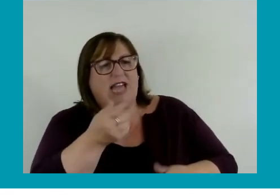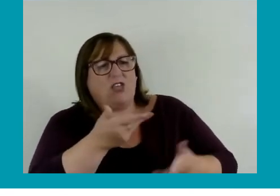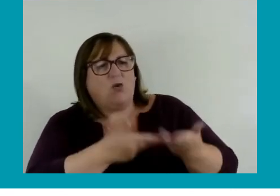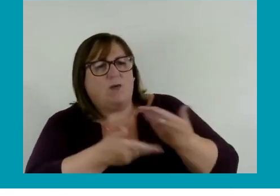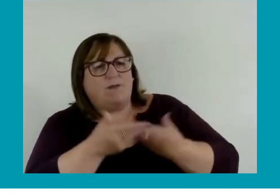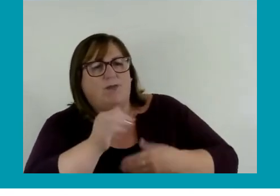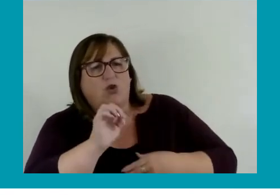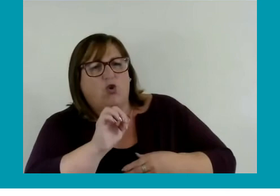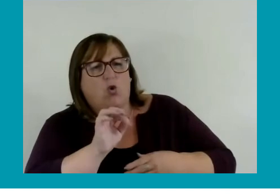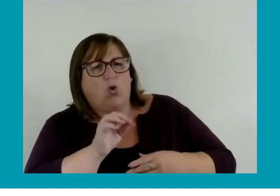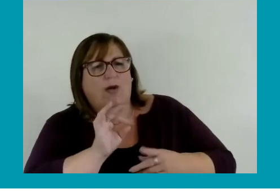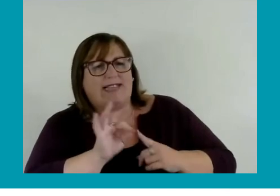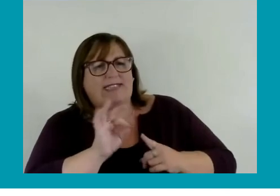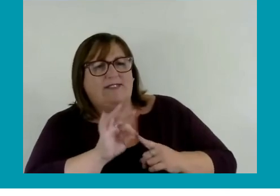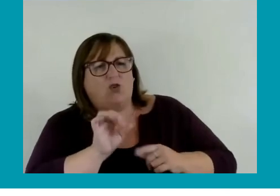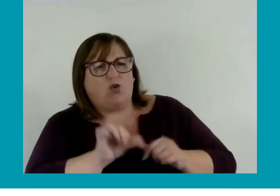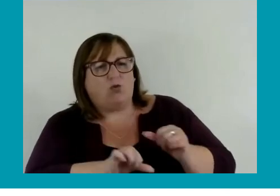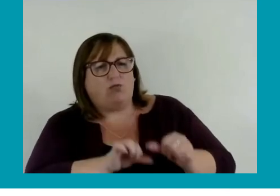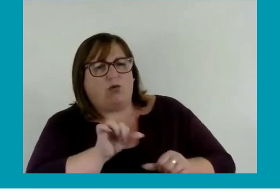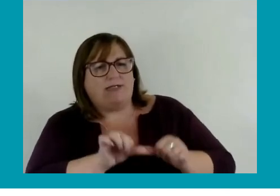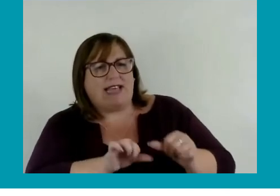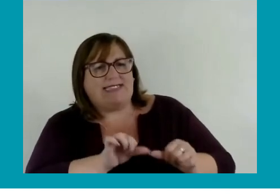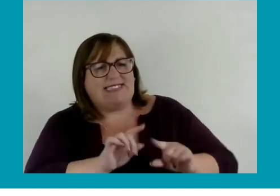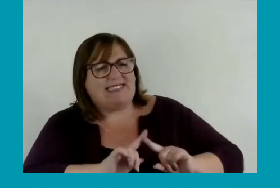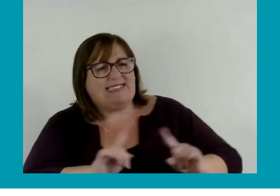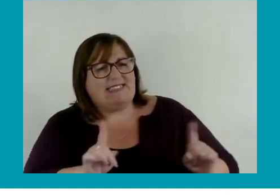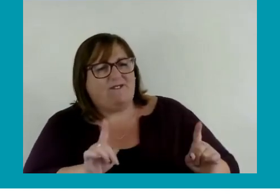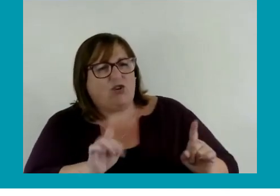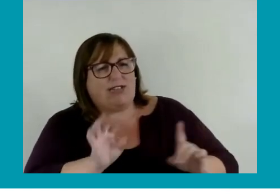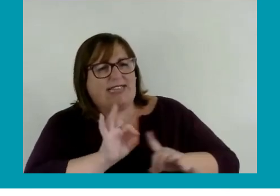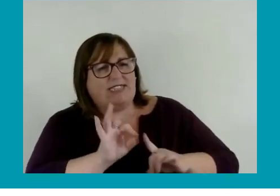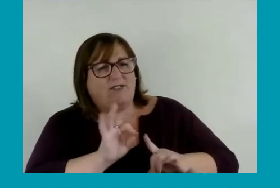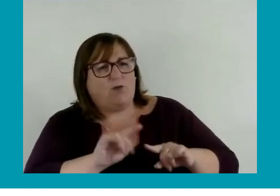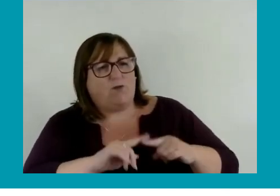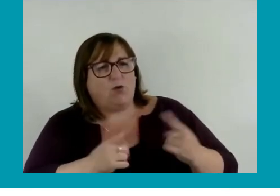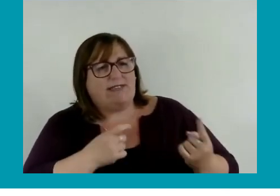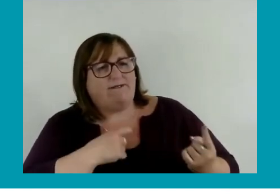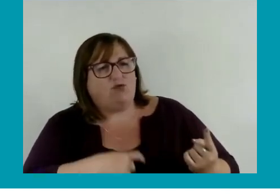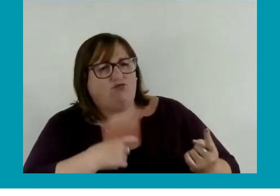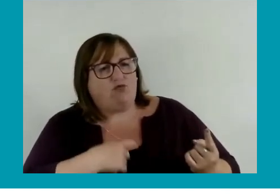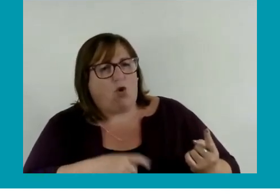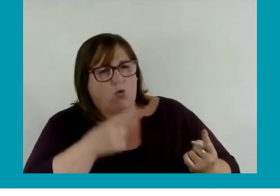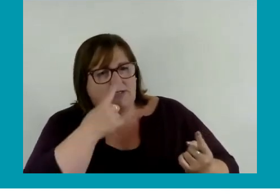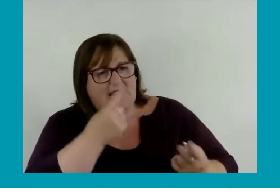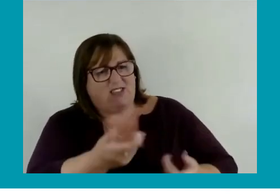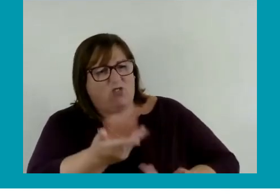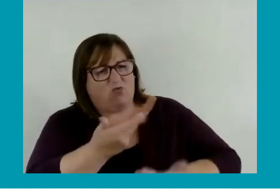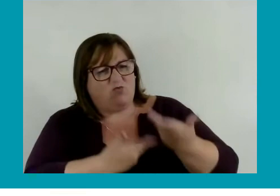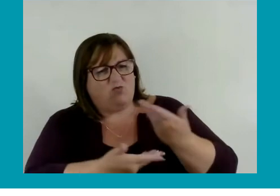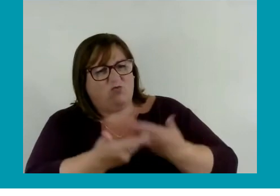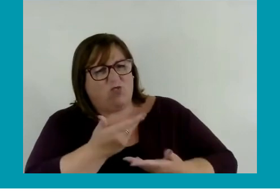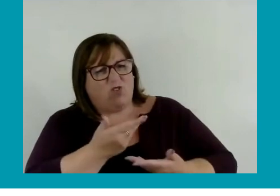types of interview for different types of roles um give us a quick snapshot of of what that process